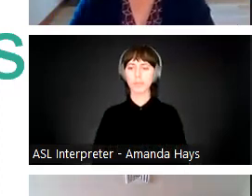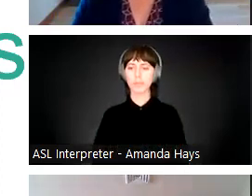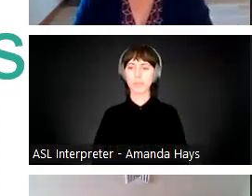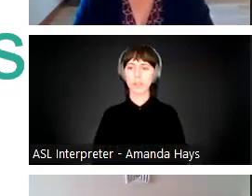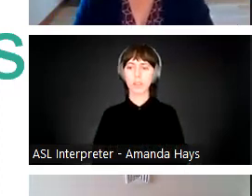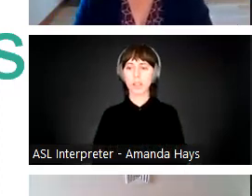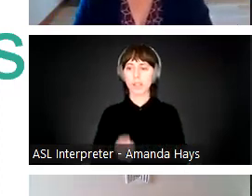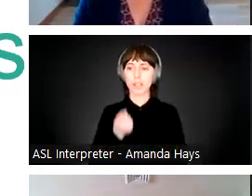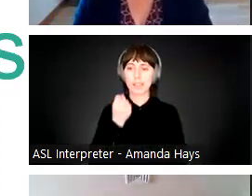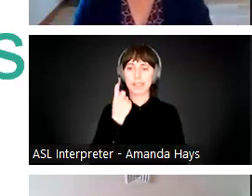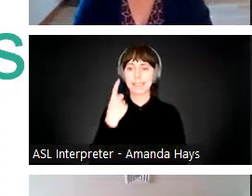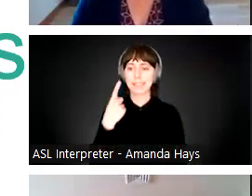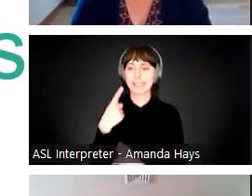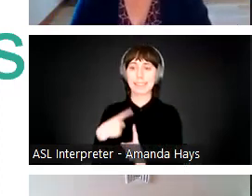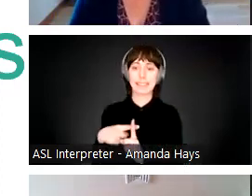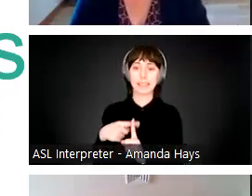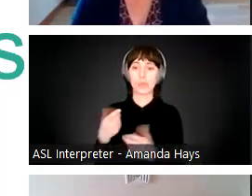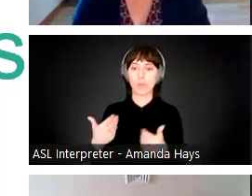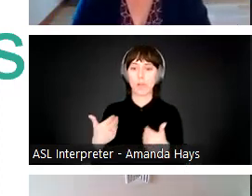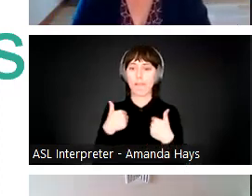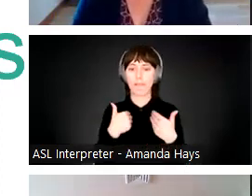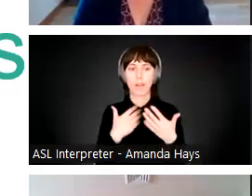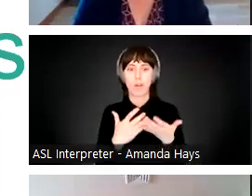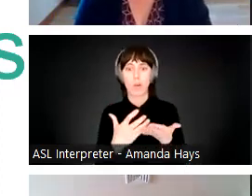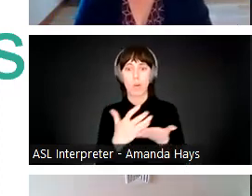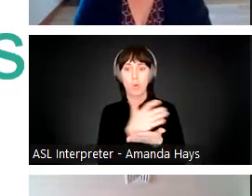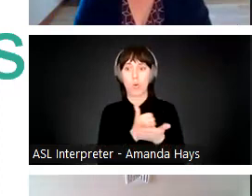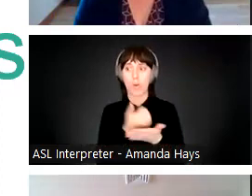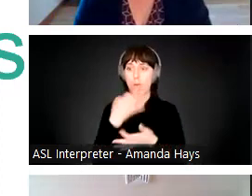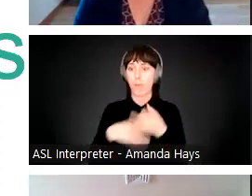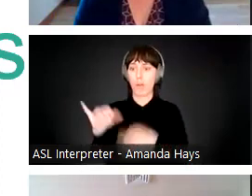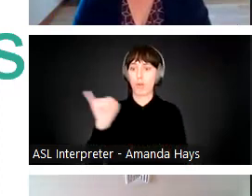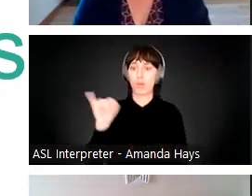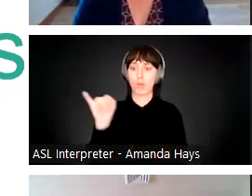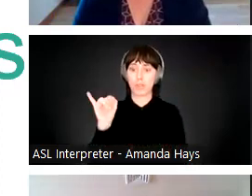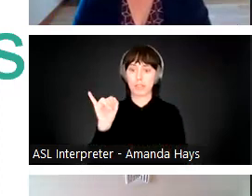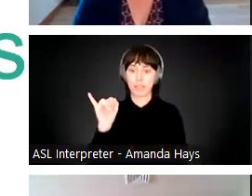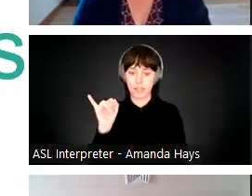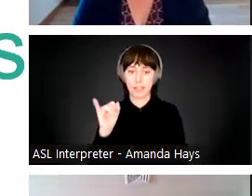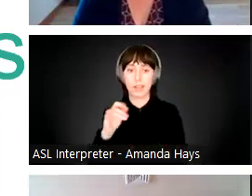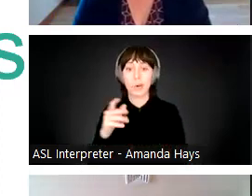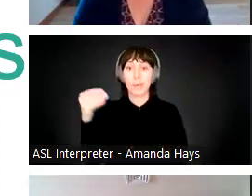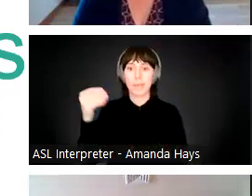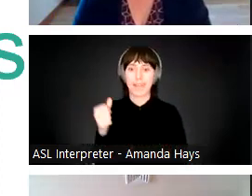course. You've got some sort of wage replacement insurance that's going to come with that. So, it's paid leave as